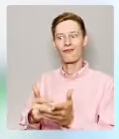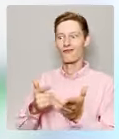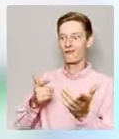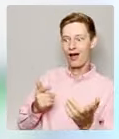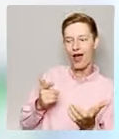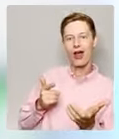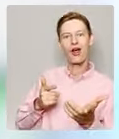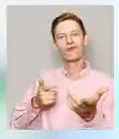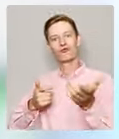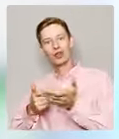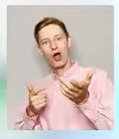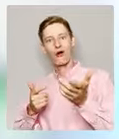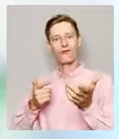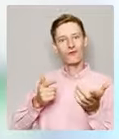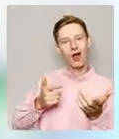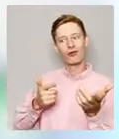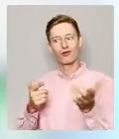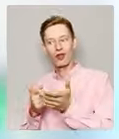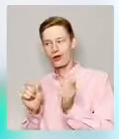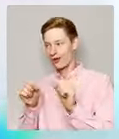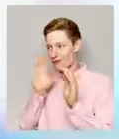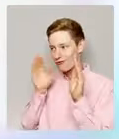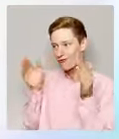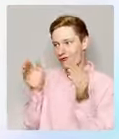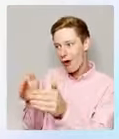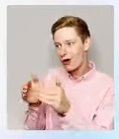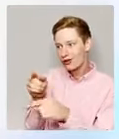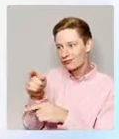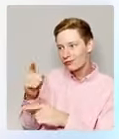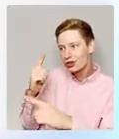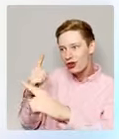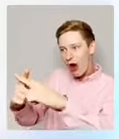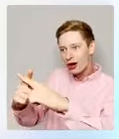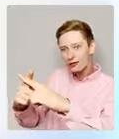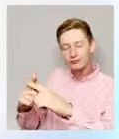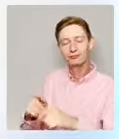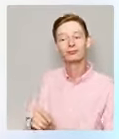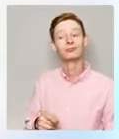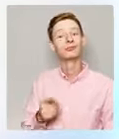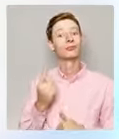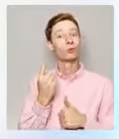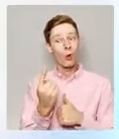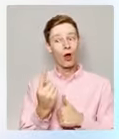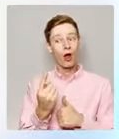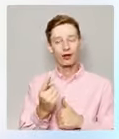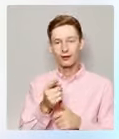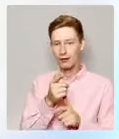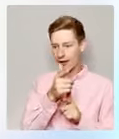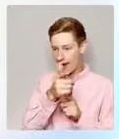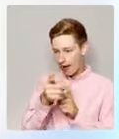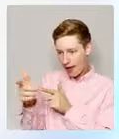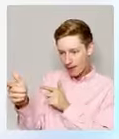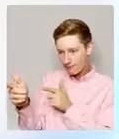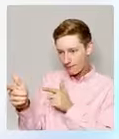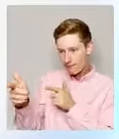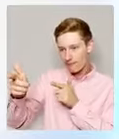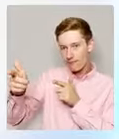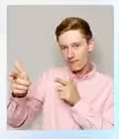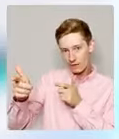over and over and can focus their attention on the incoming targets. One, the player needs to aim and fire the gun.